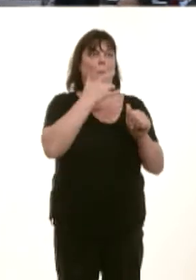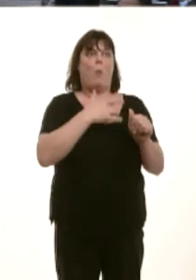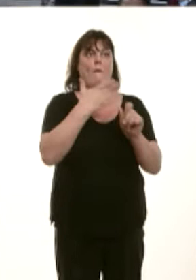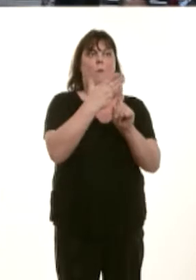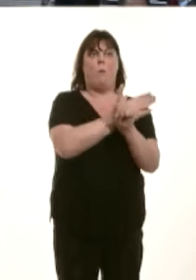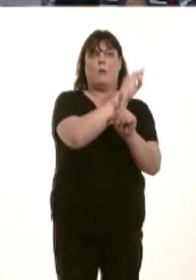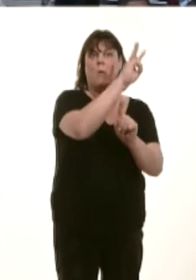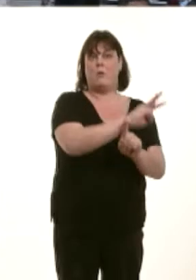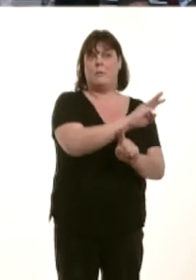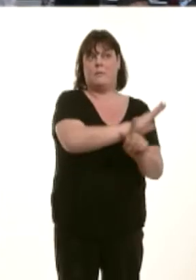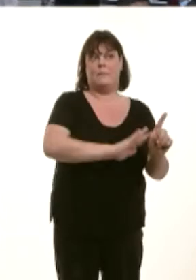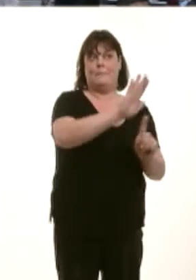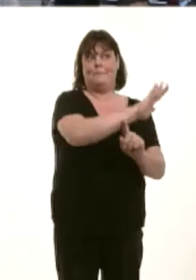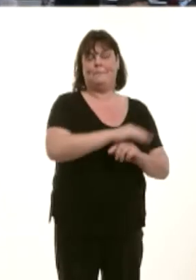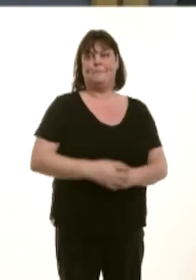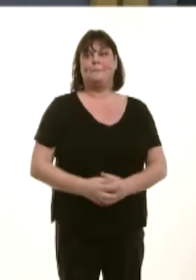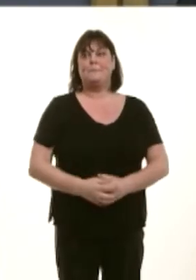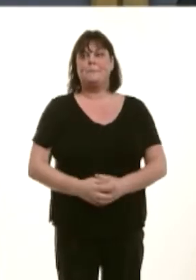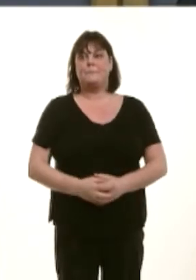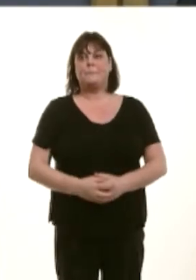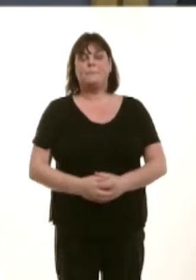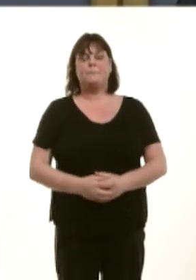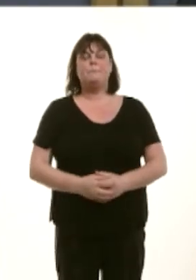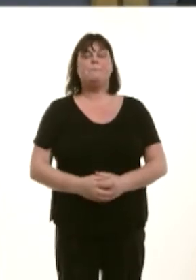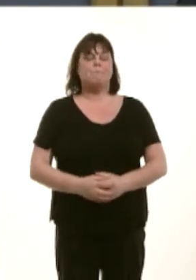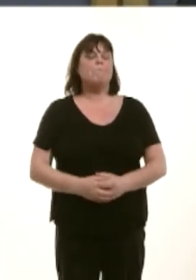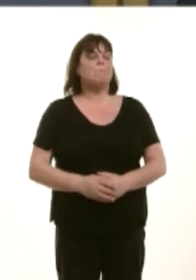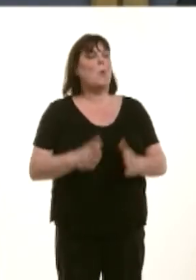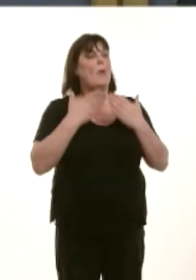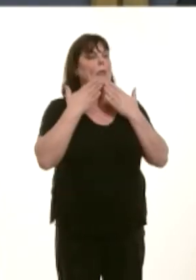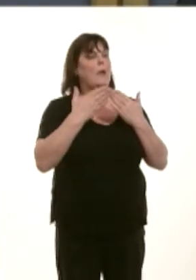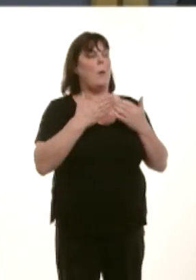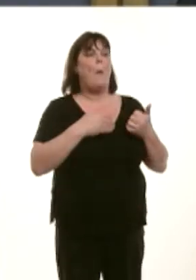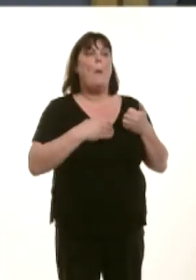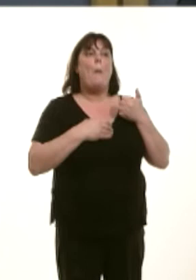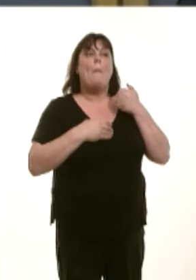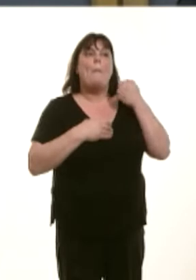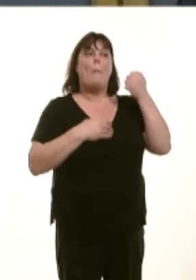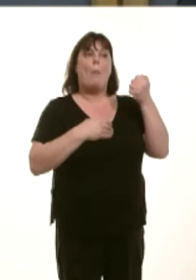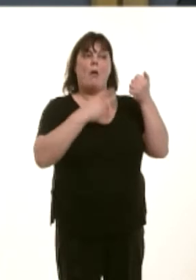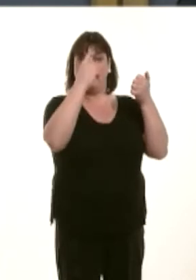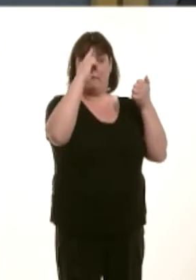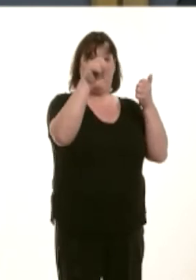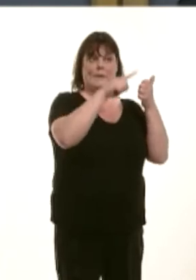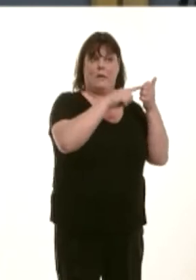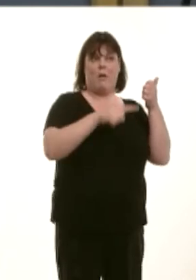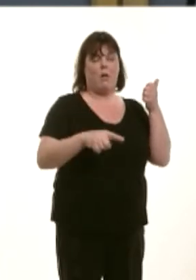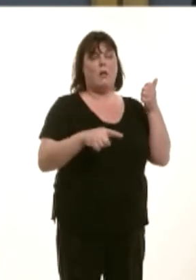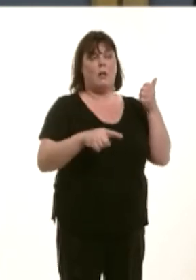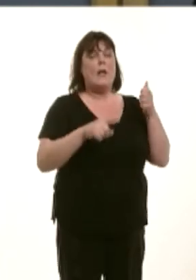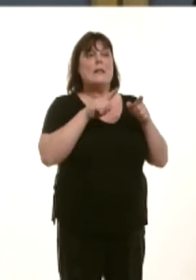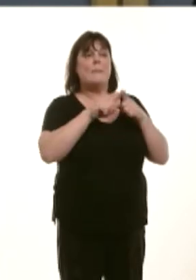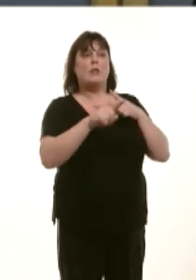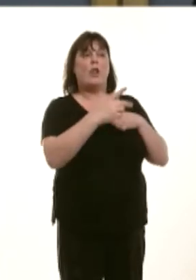Keith Davies: Mobile phone signal, particularly building on the 3G and 4G networks, is a matter